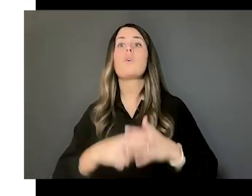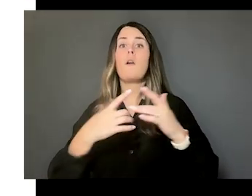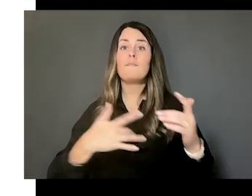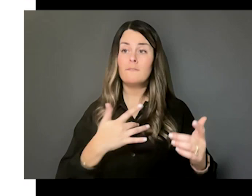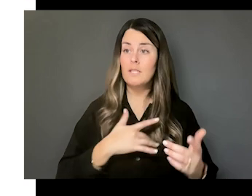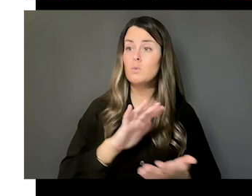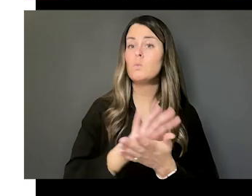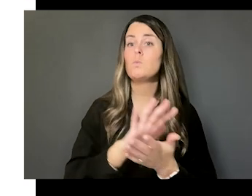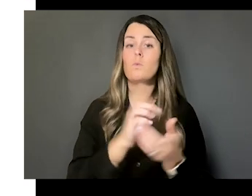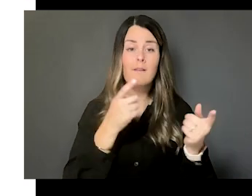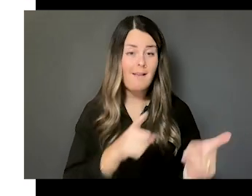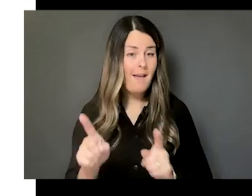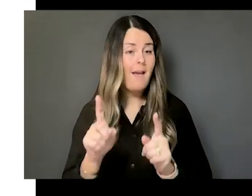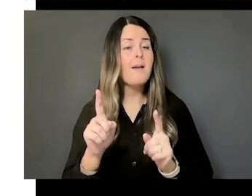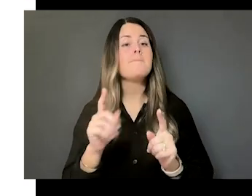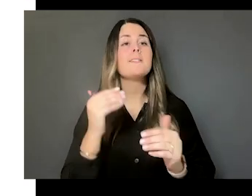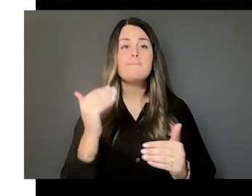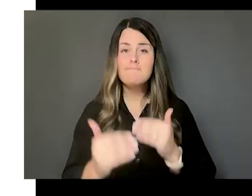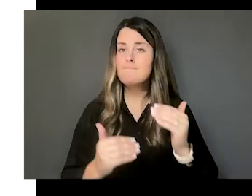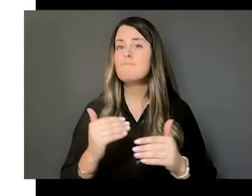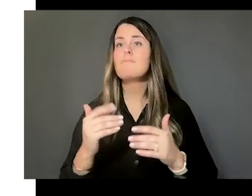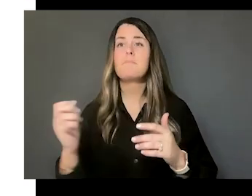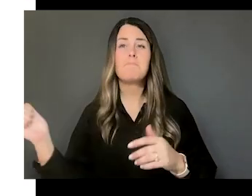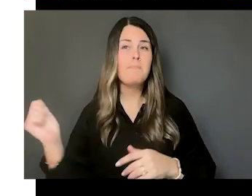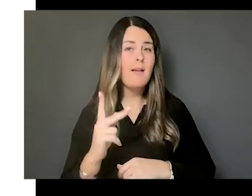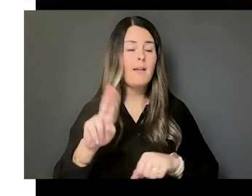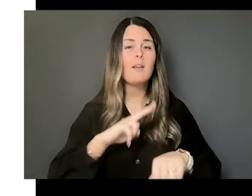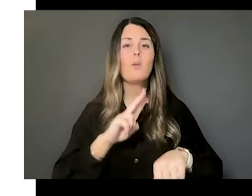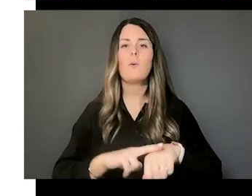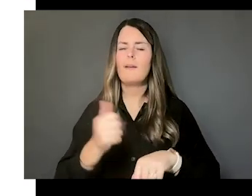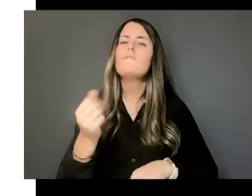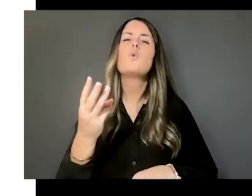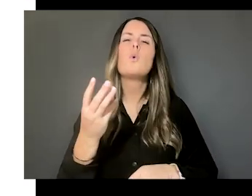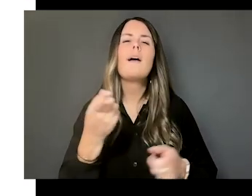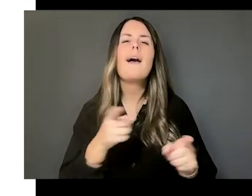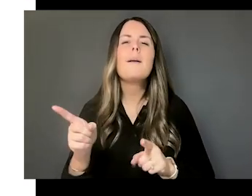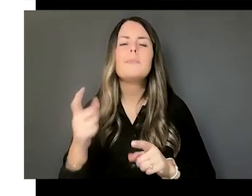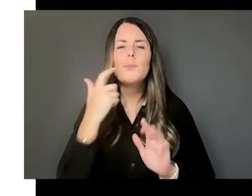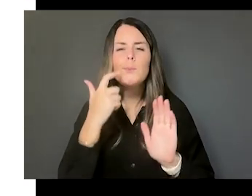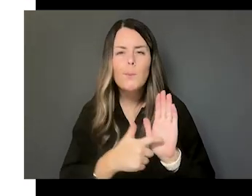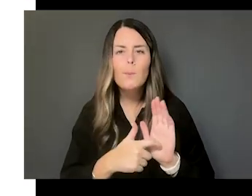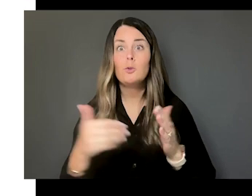was happening on a more regular basis, there were several things that happened. We had many new teachers come in.